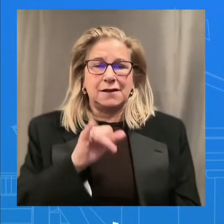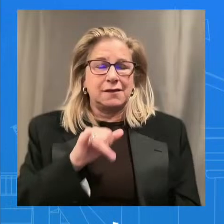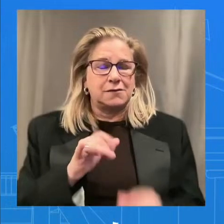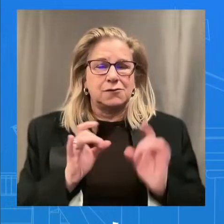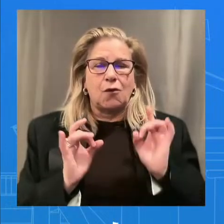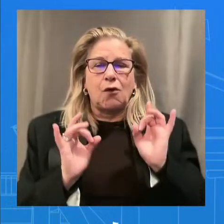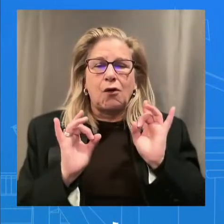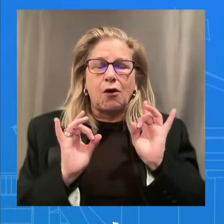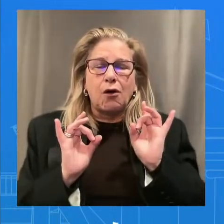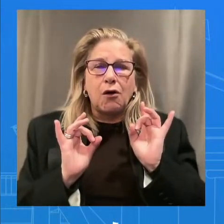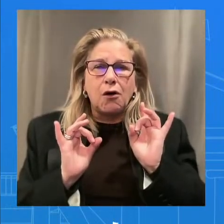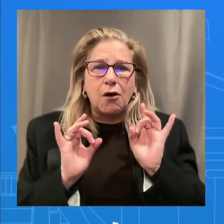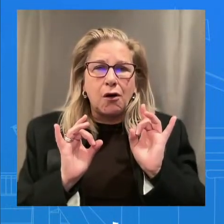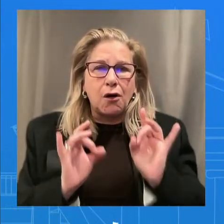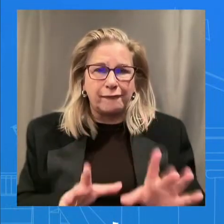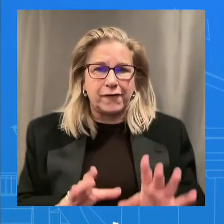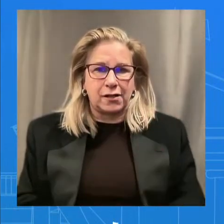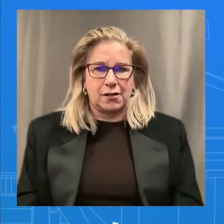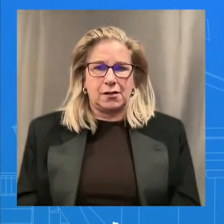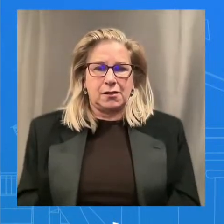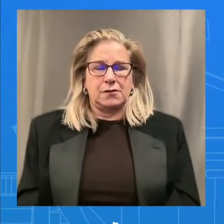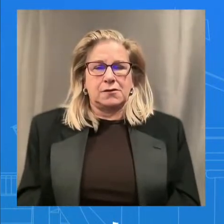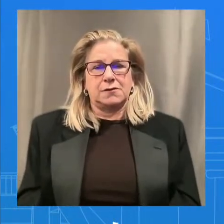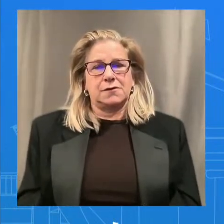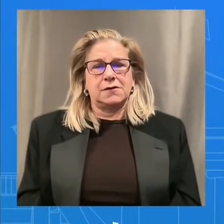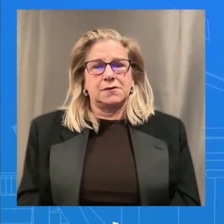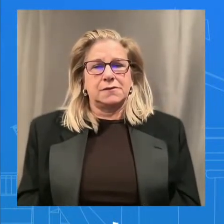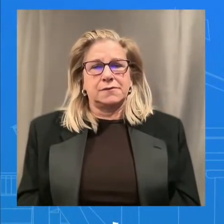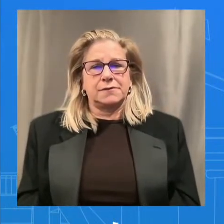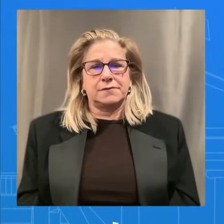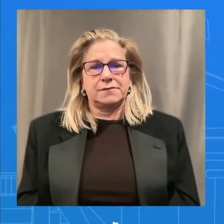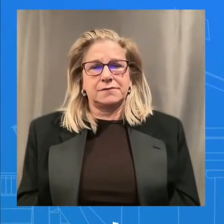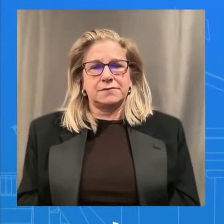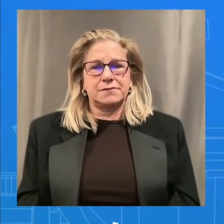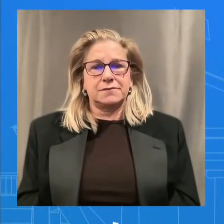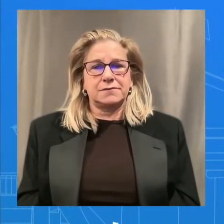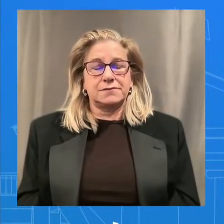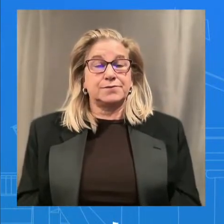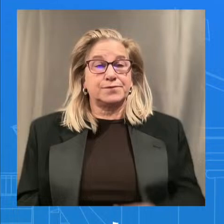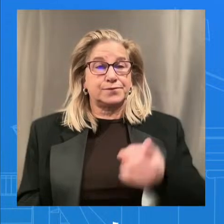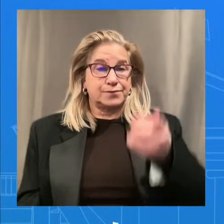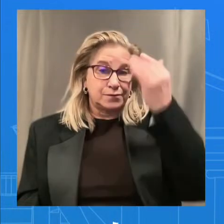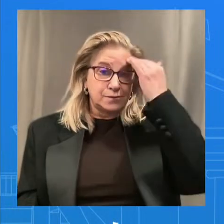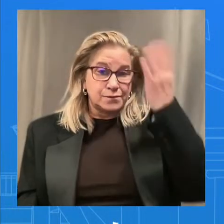And as you know, and you all have been reporting this, local officials obviously confirmed additional deaths